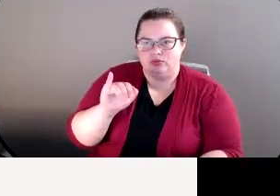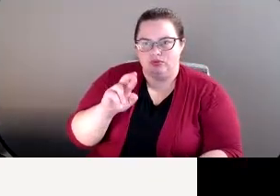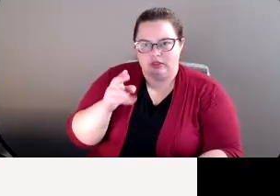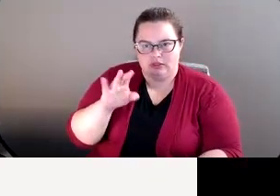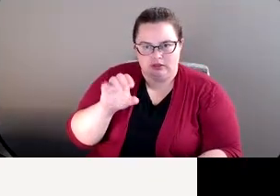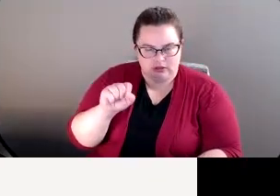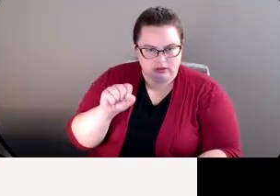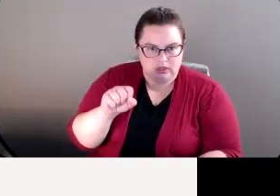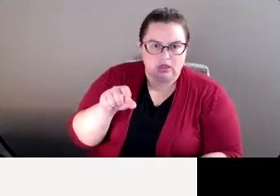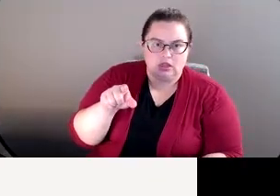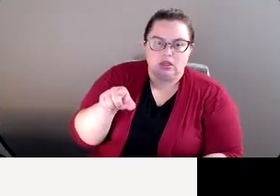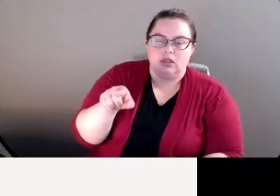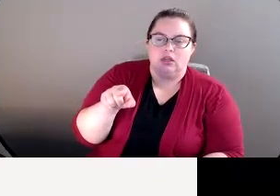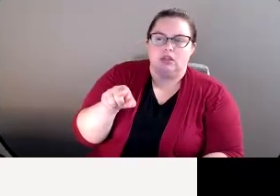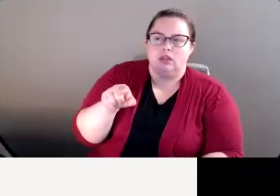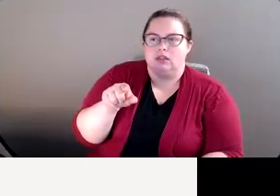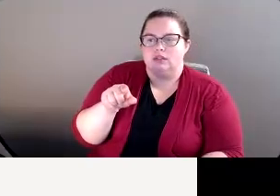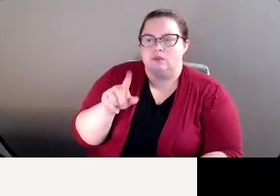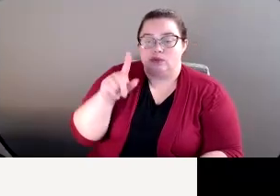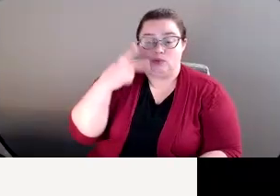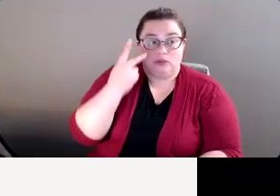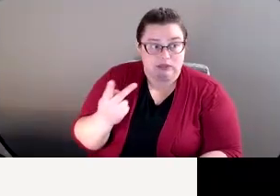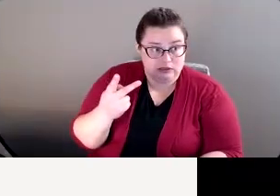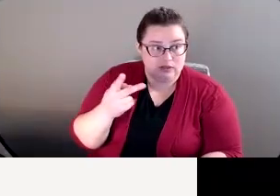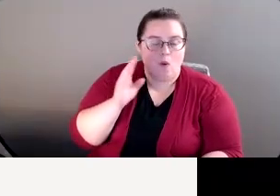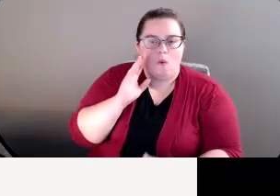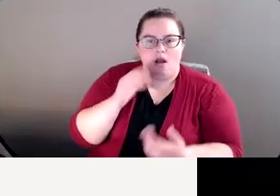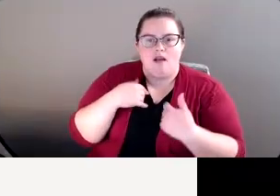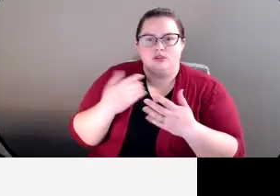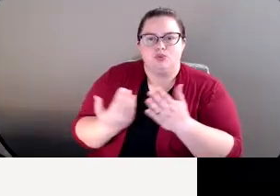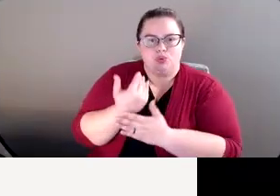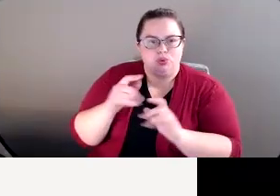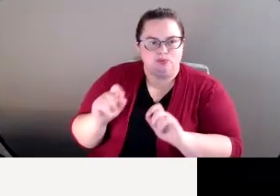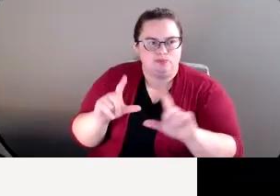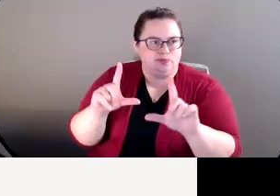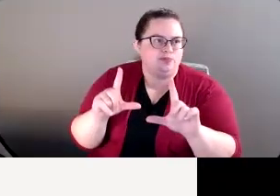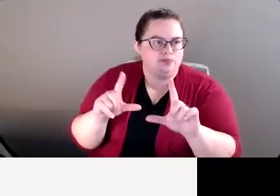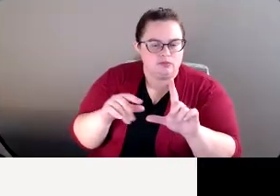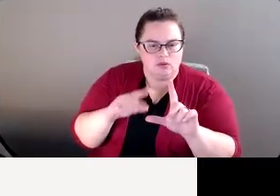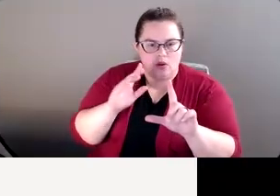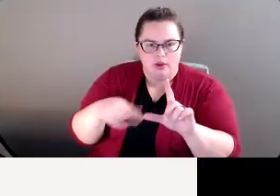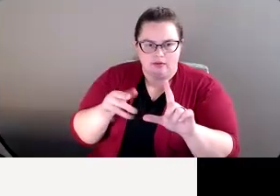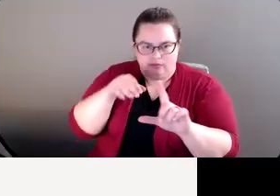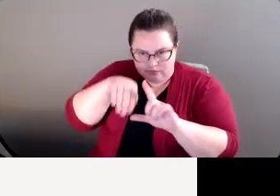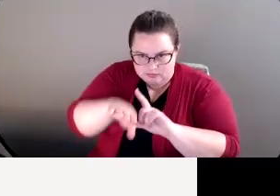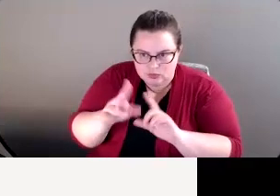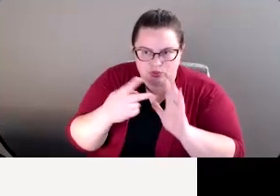you'll see an updated landing page that is going to list your rubrics now in your course.